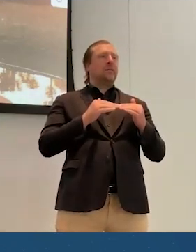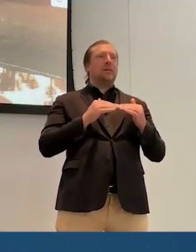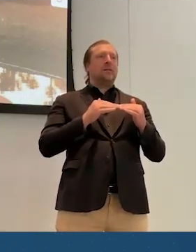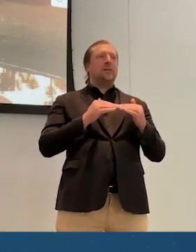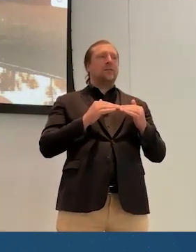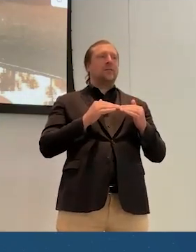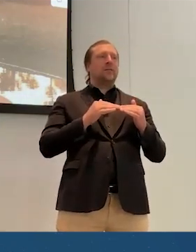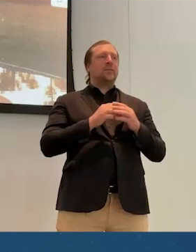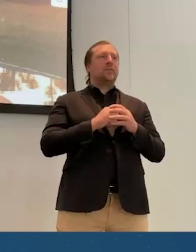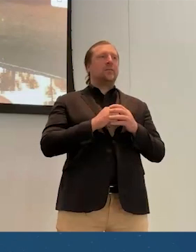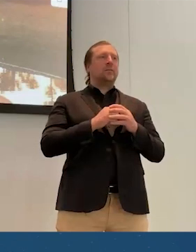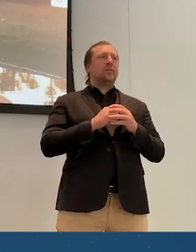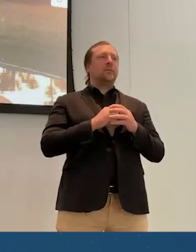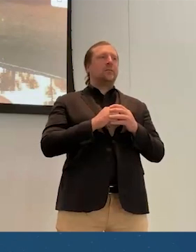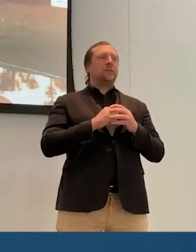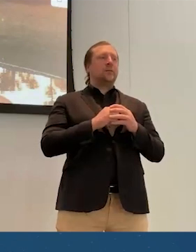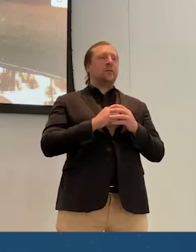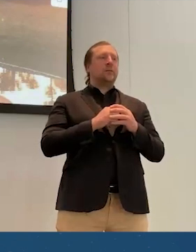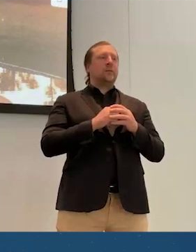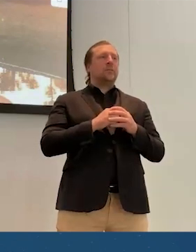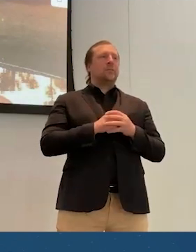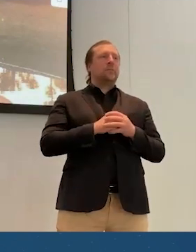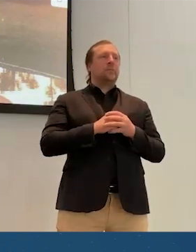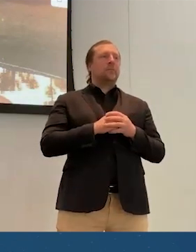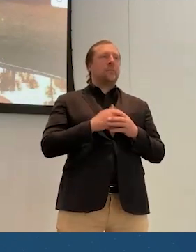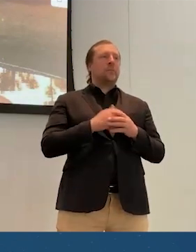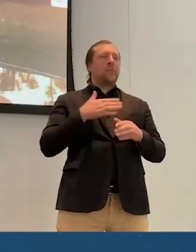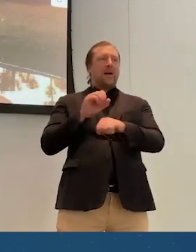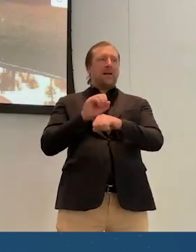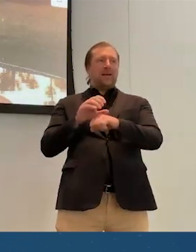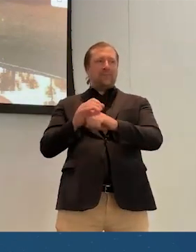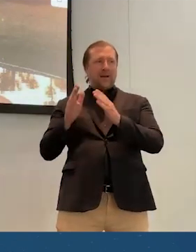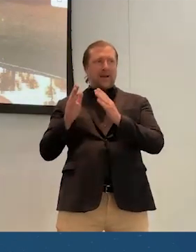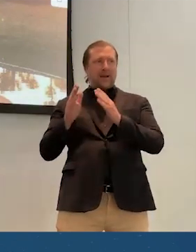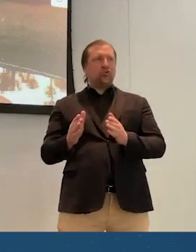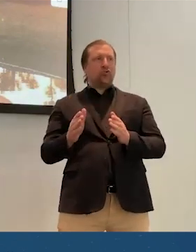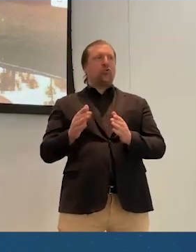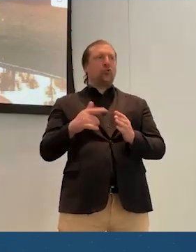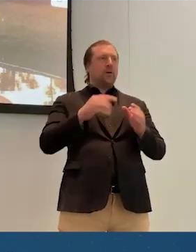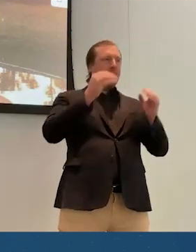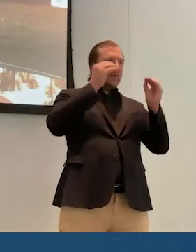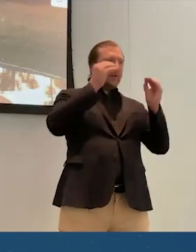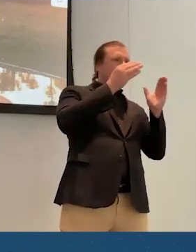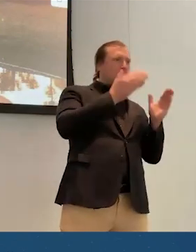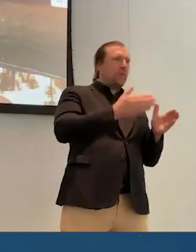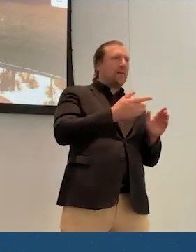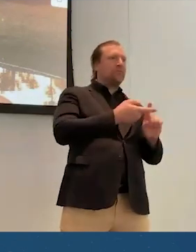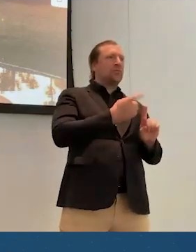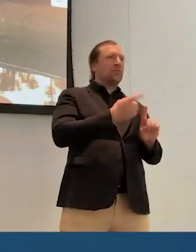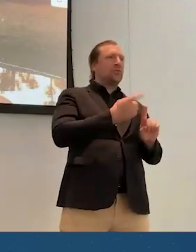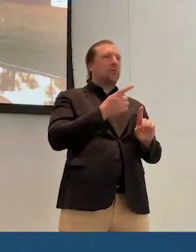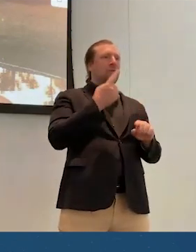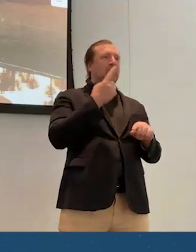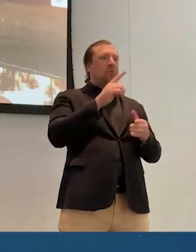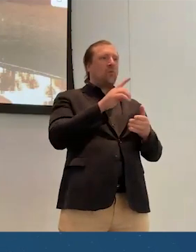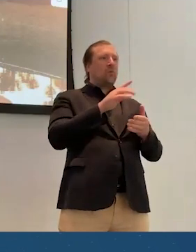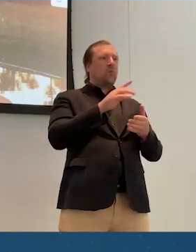and our advisor, Professor Misha Sra, at the Human-AI Integration Lab at UC Santa Barbara.